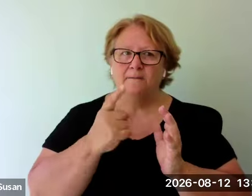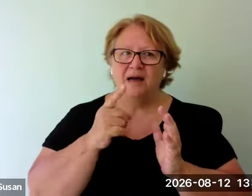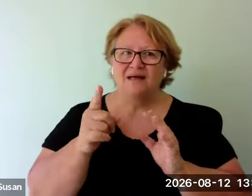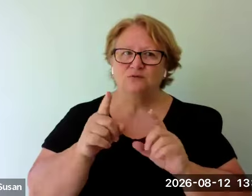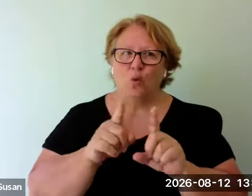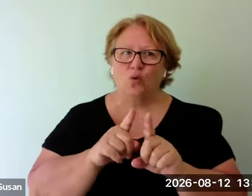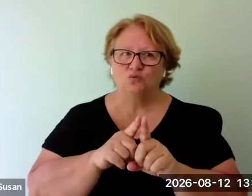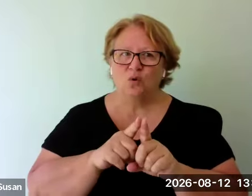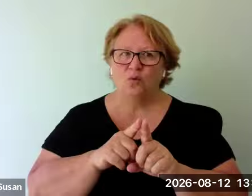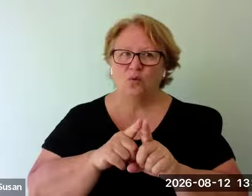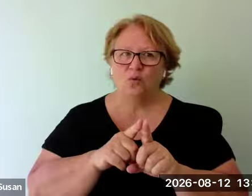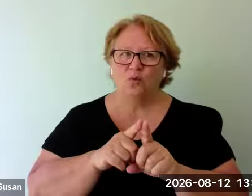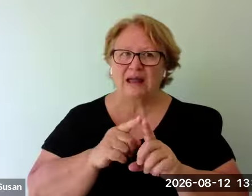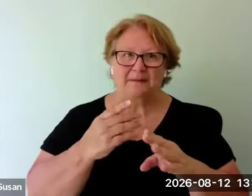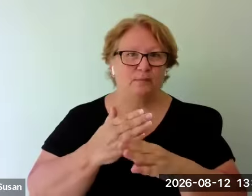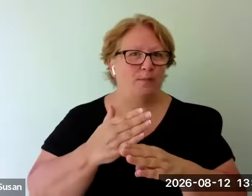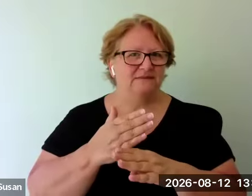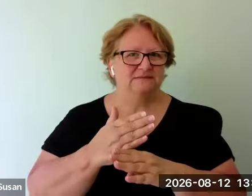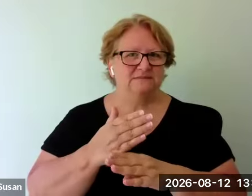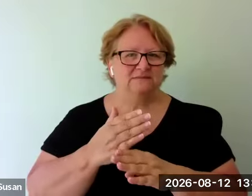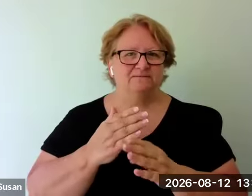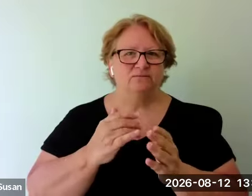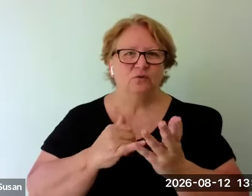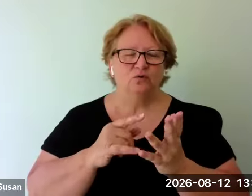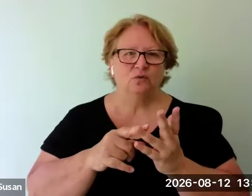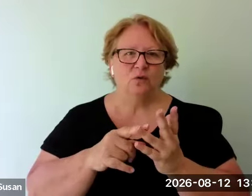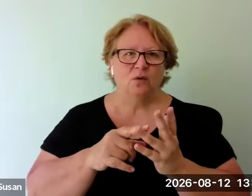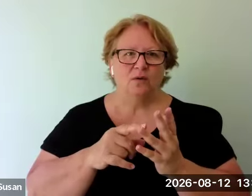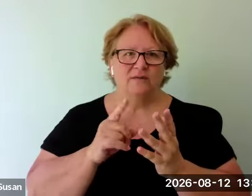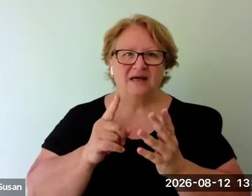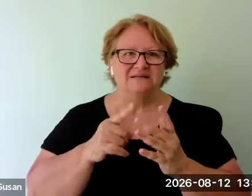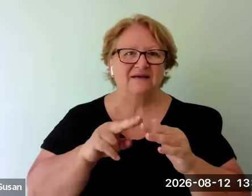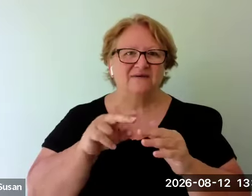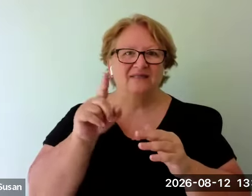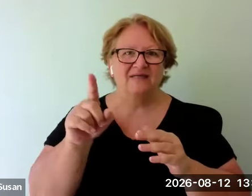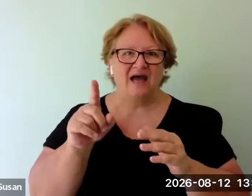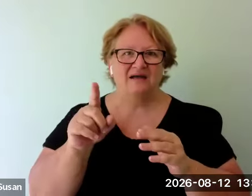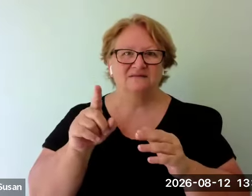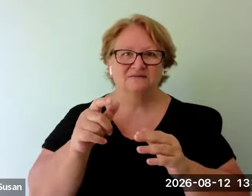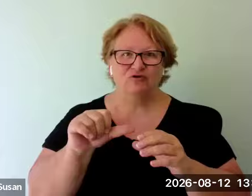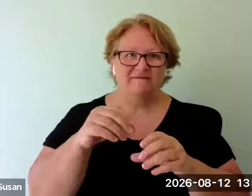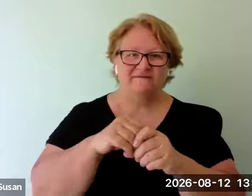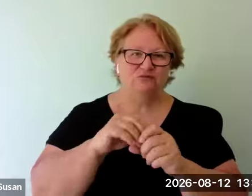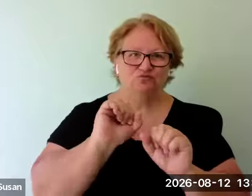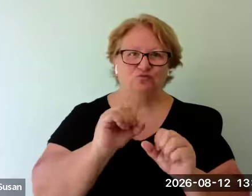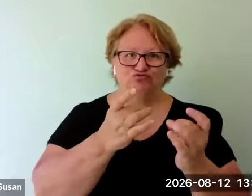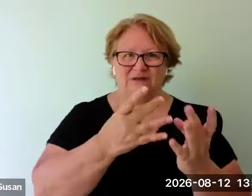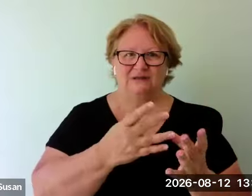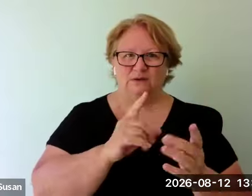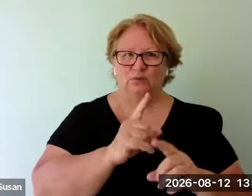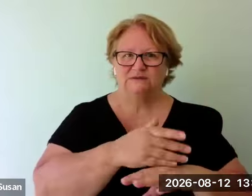potentially - so the fellowship can be part-time.